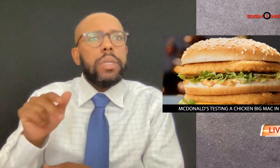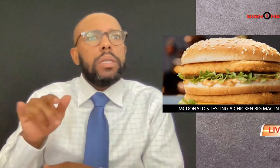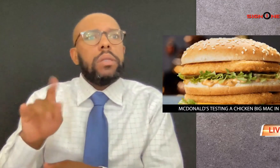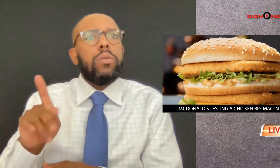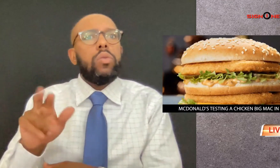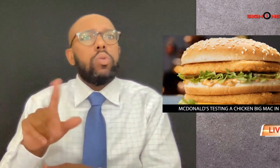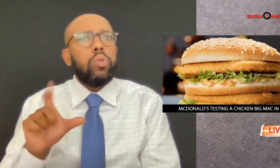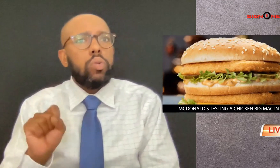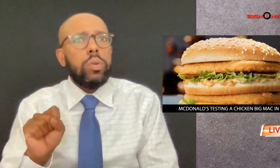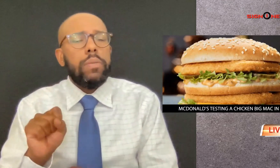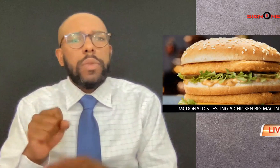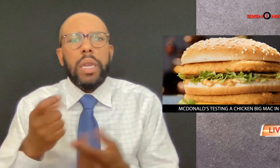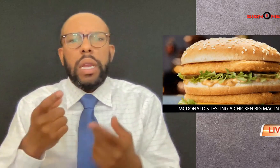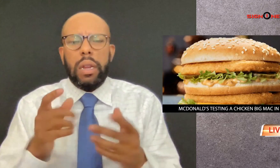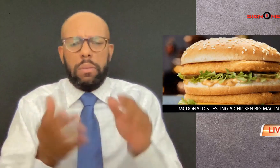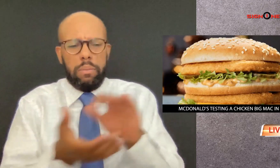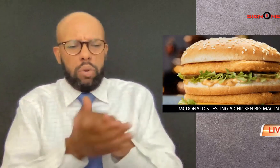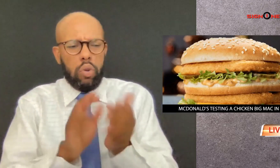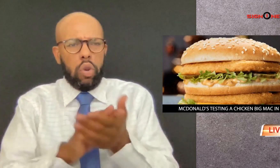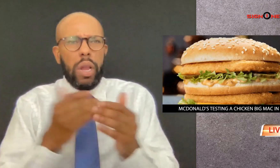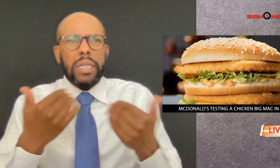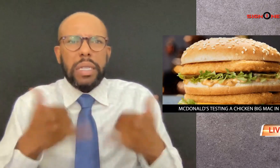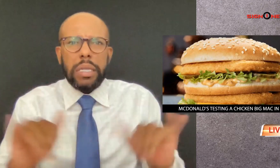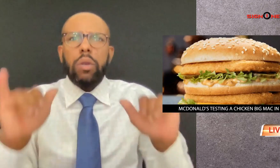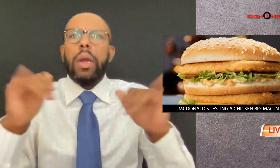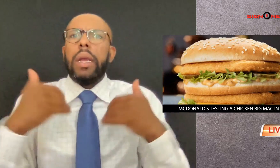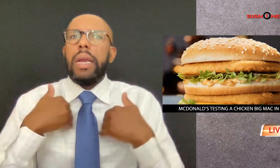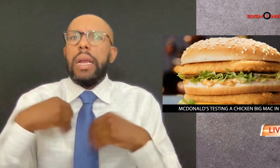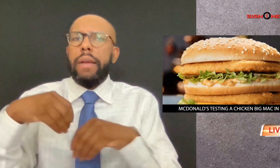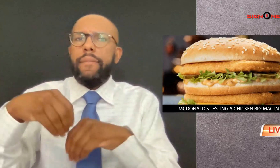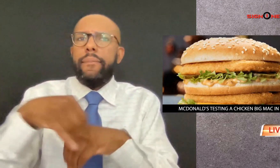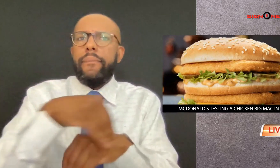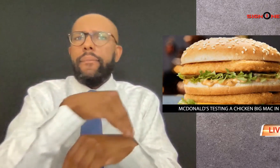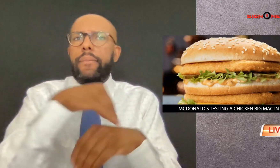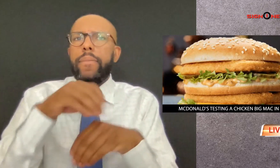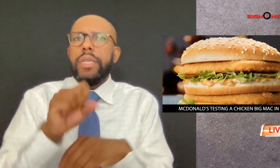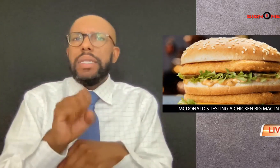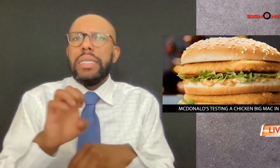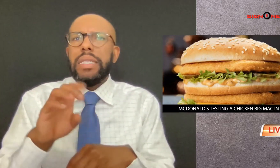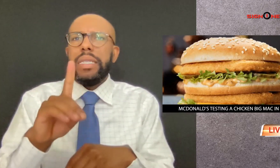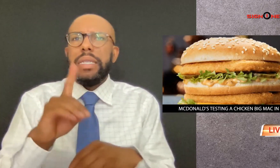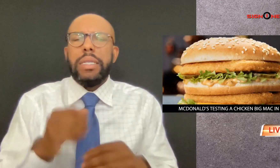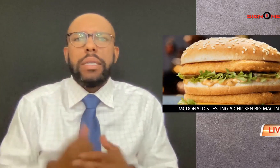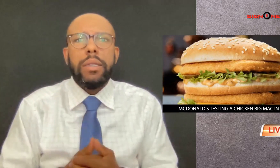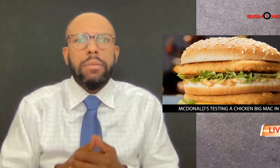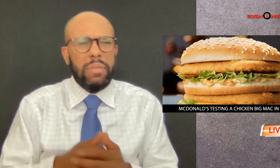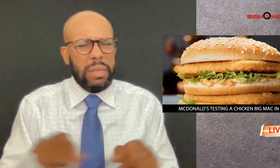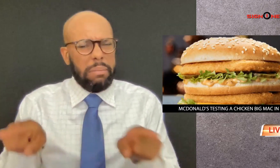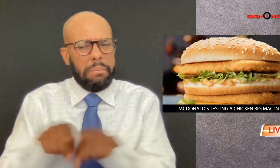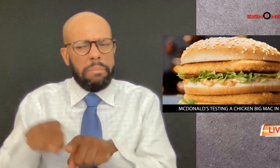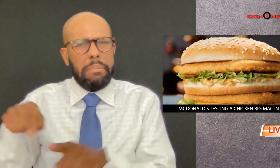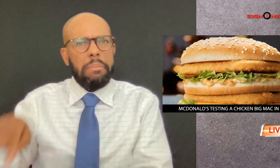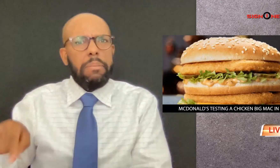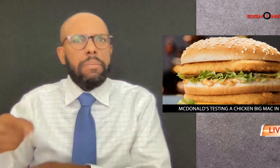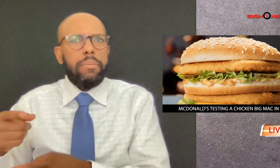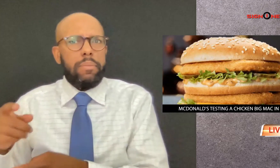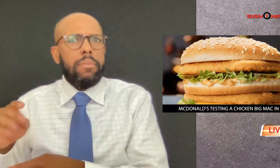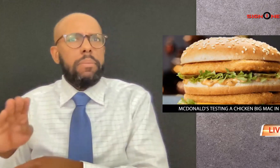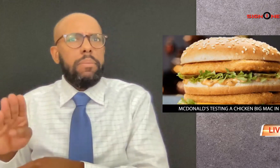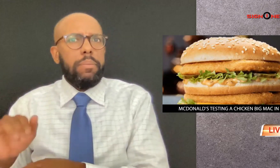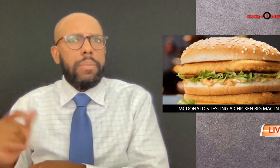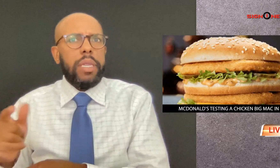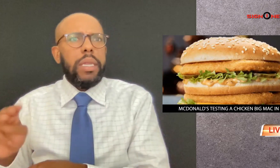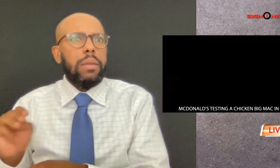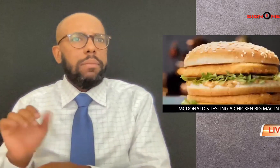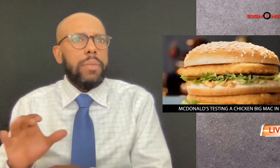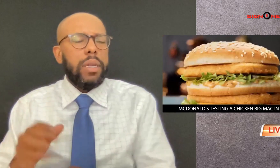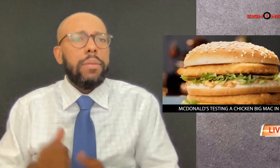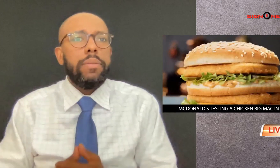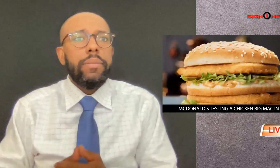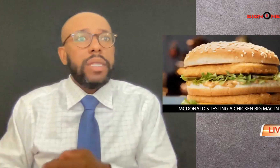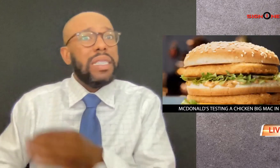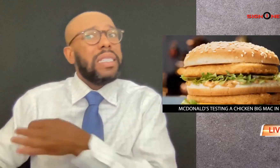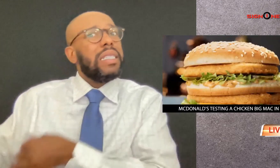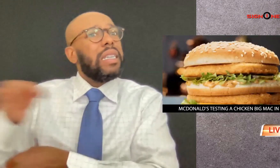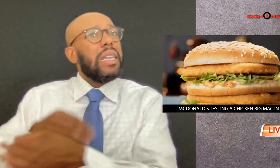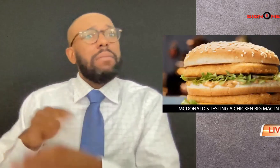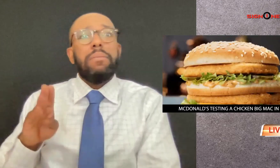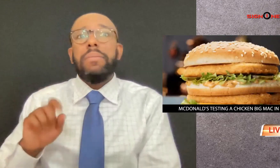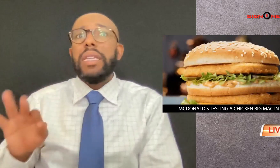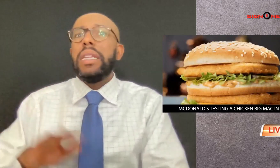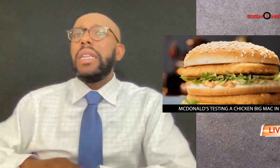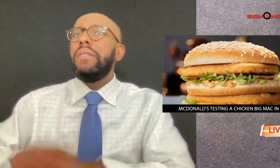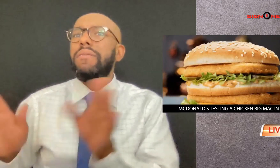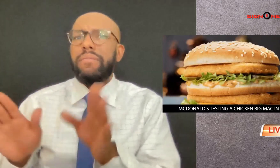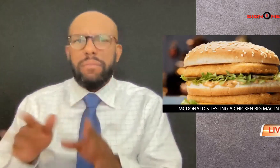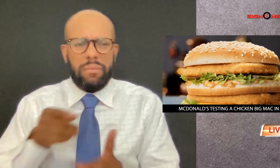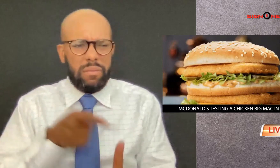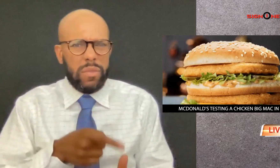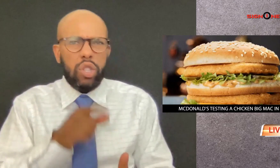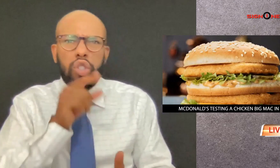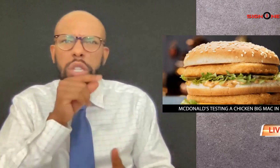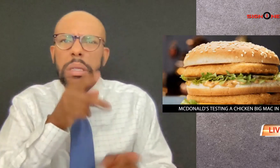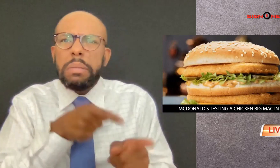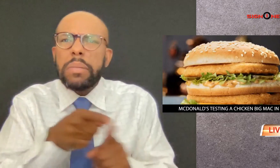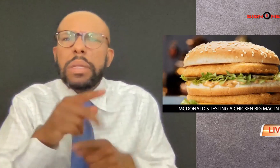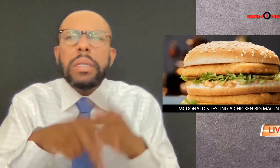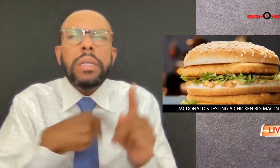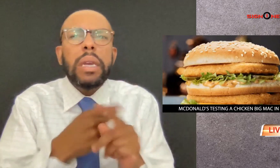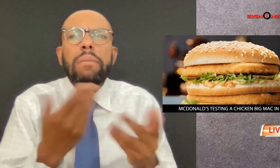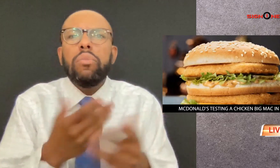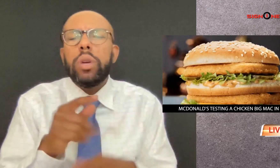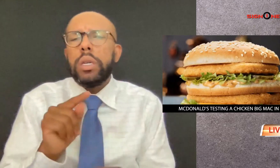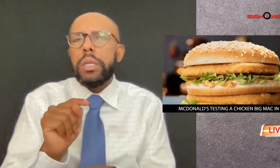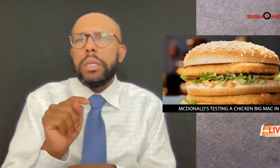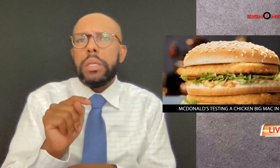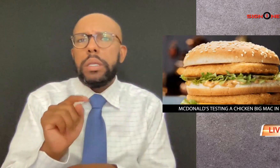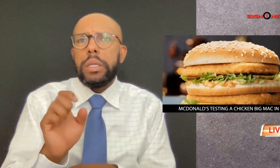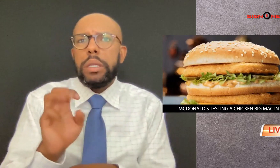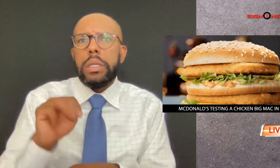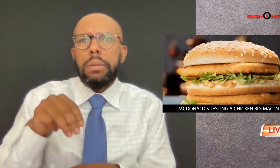lettuce, American cheese, pickles, and a sesame seed bun, just like the Big Macs But instead